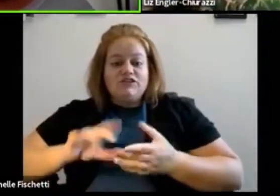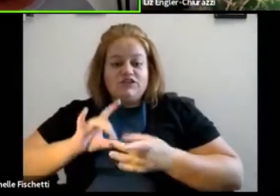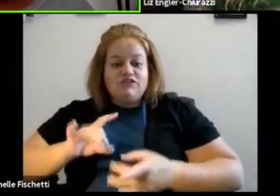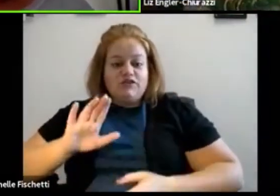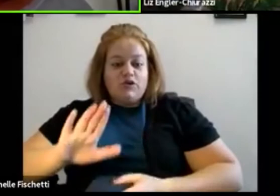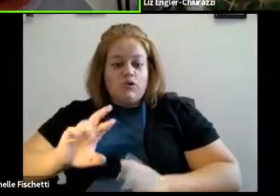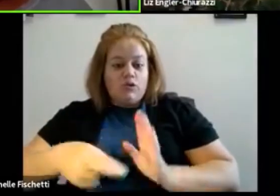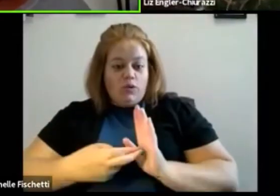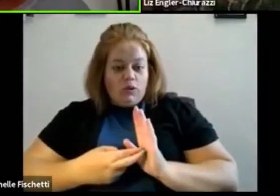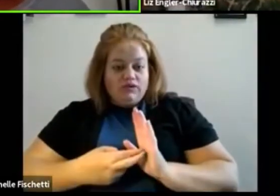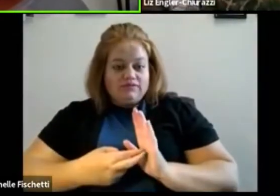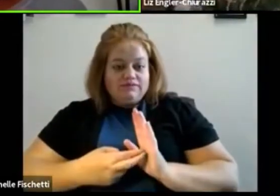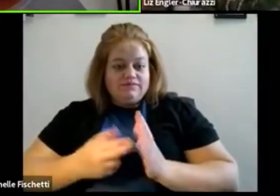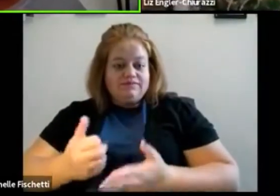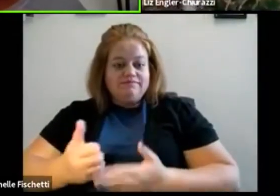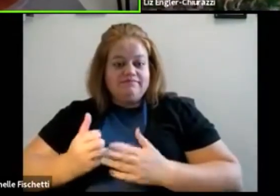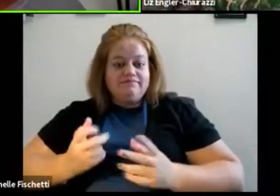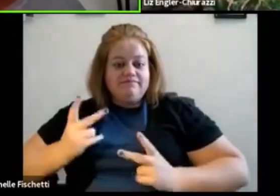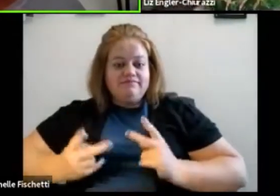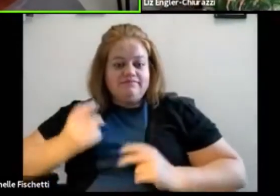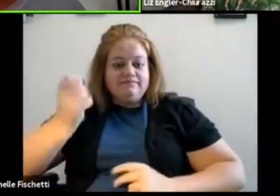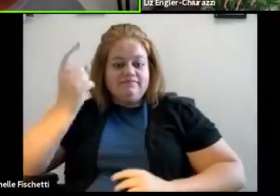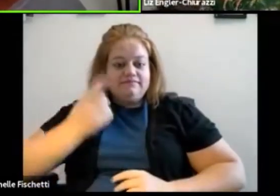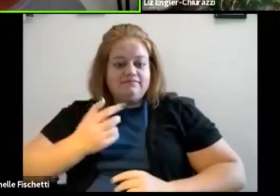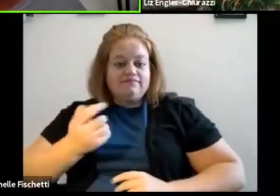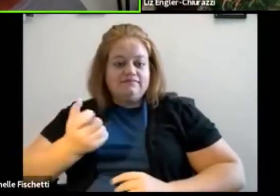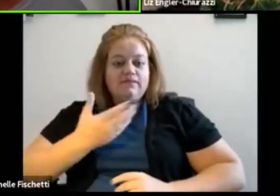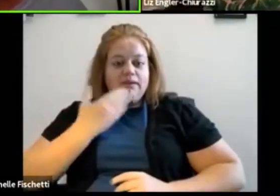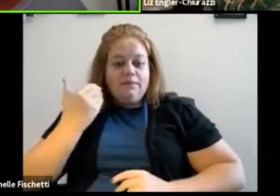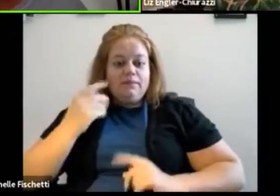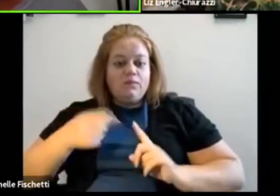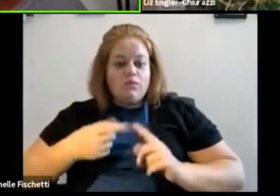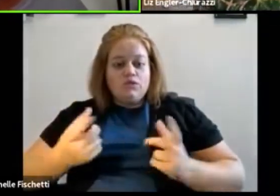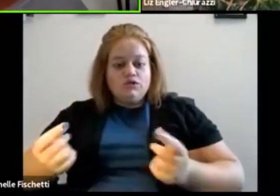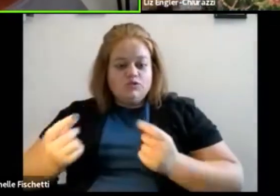our viewers a little glimpse and taste of exactly what your job is